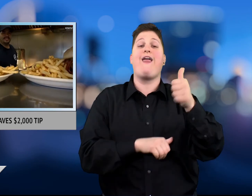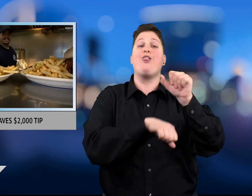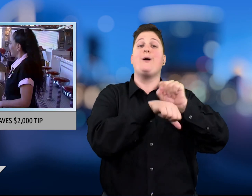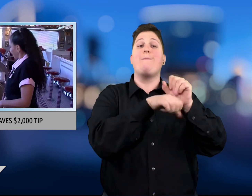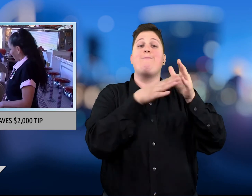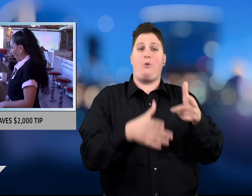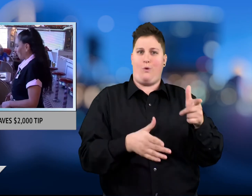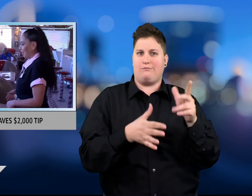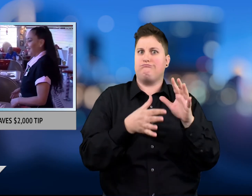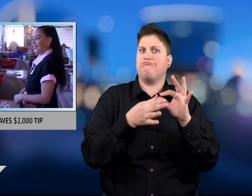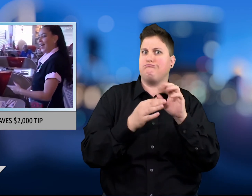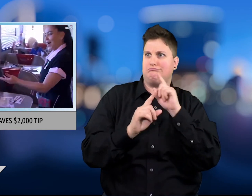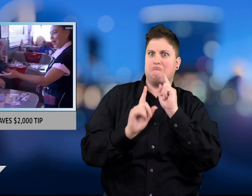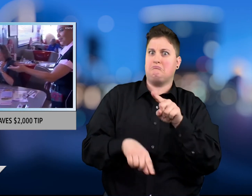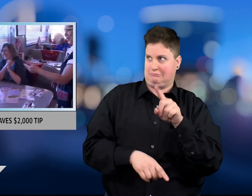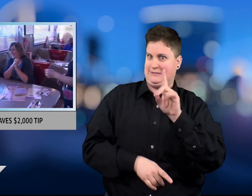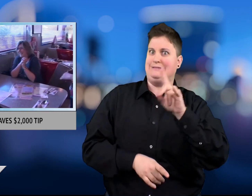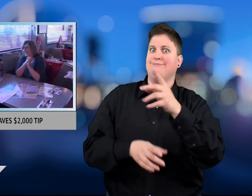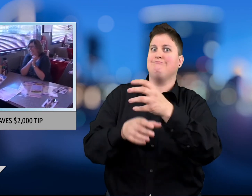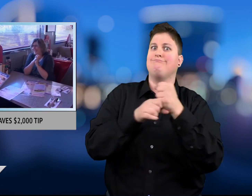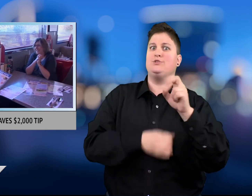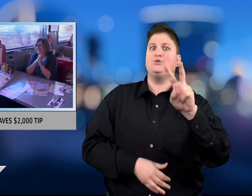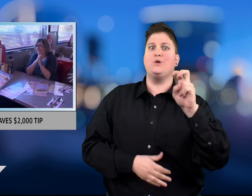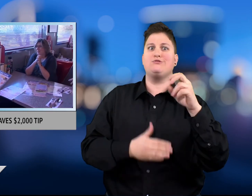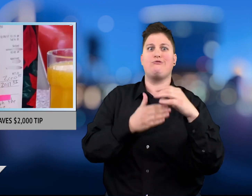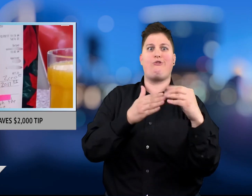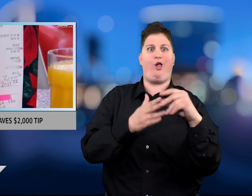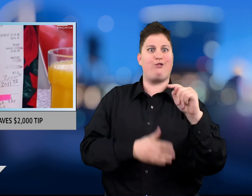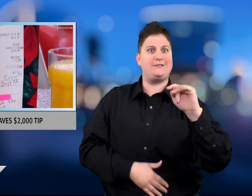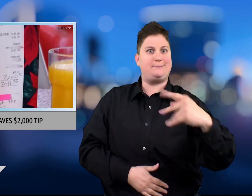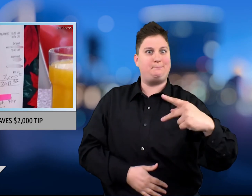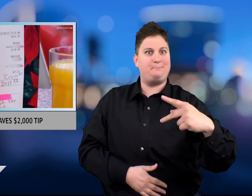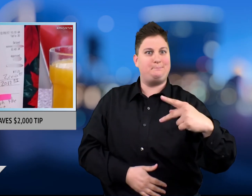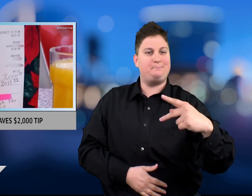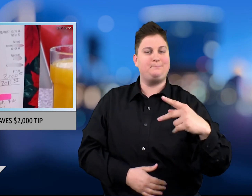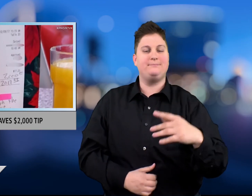Another employee reportedly received a $200 tip.